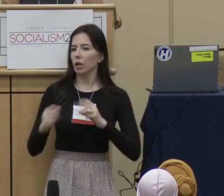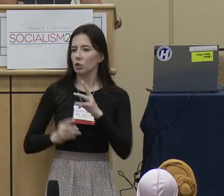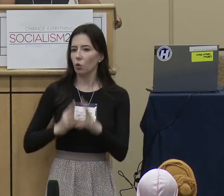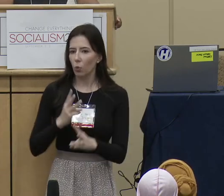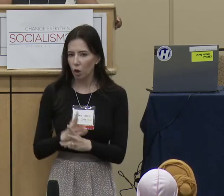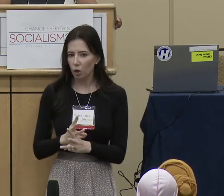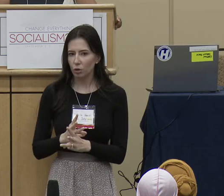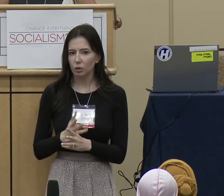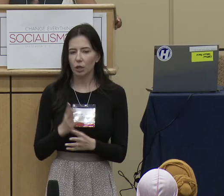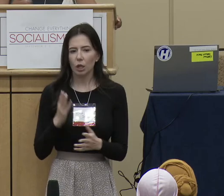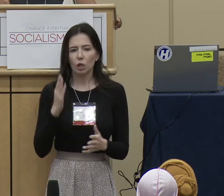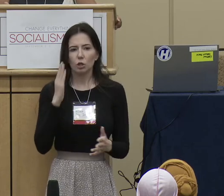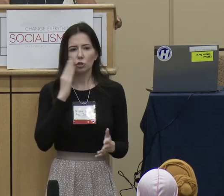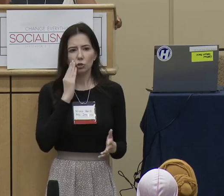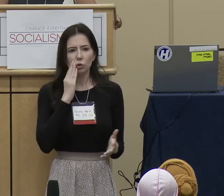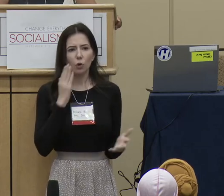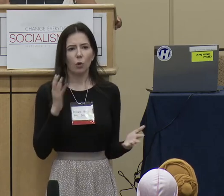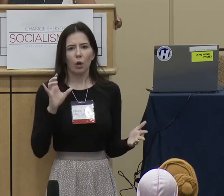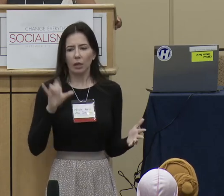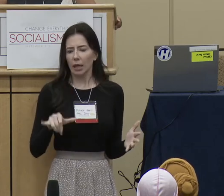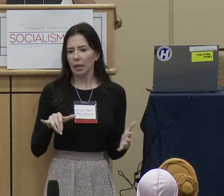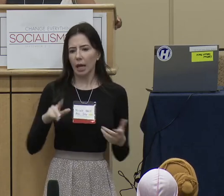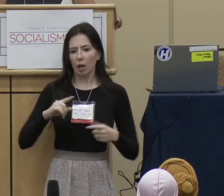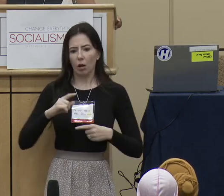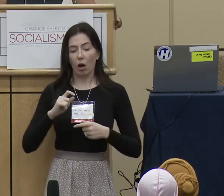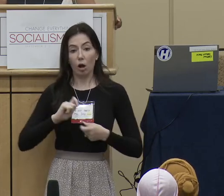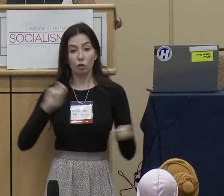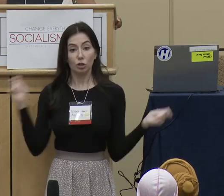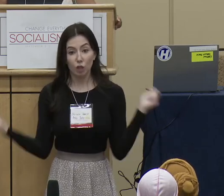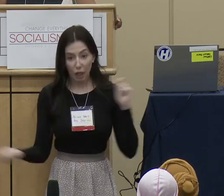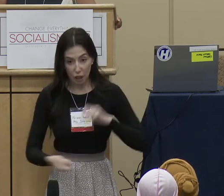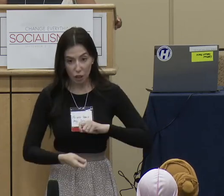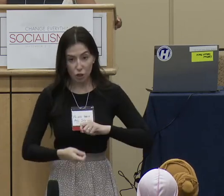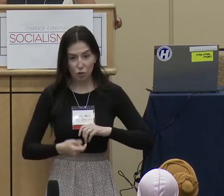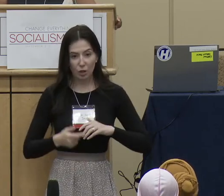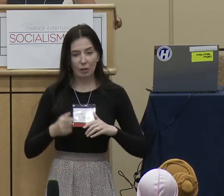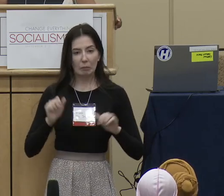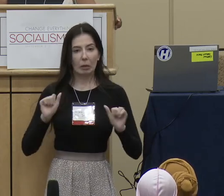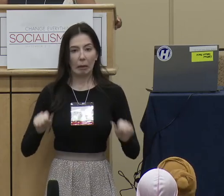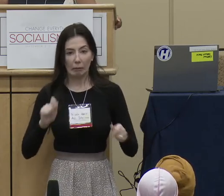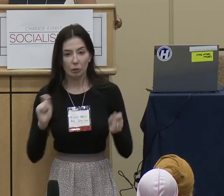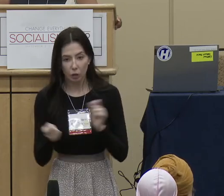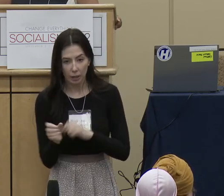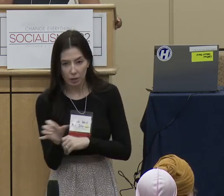alternative. And to be willing to have alternative that you think you have right now being modified in the process of